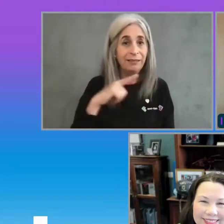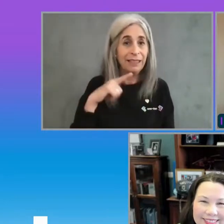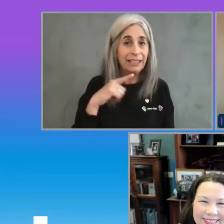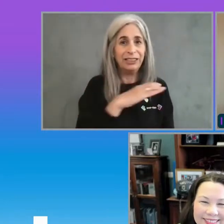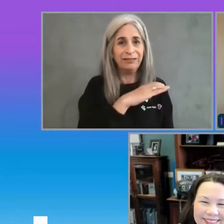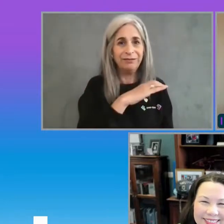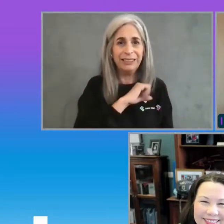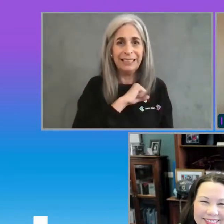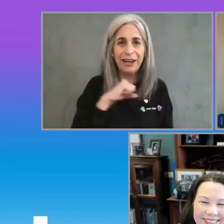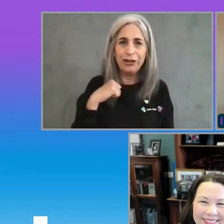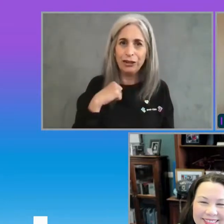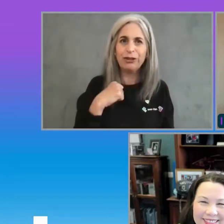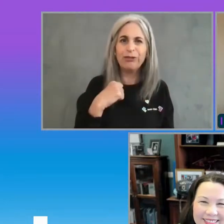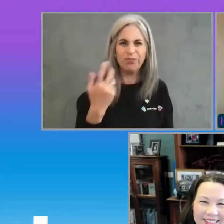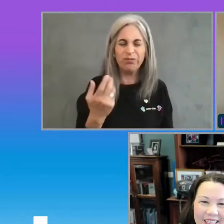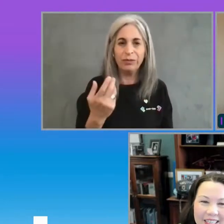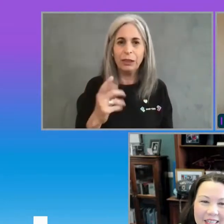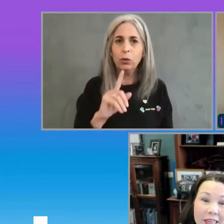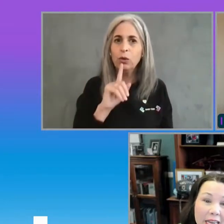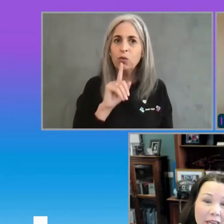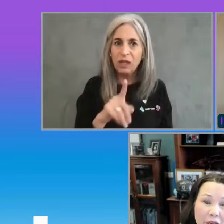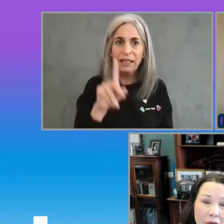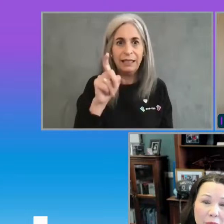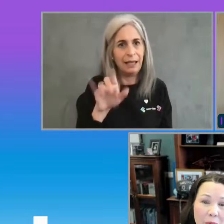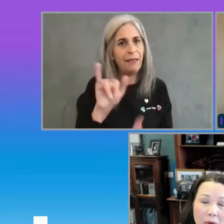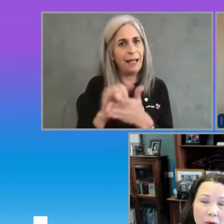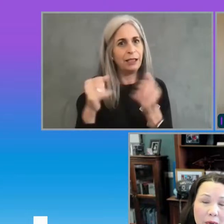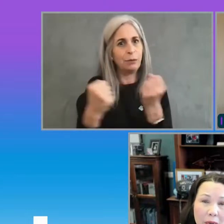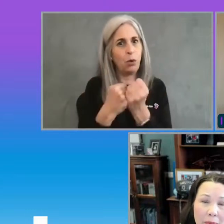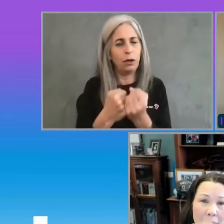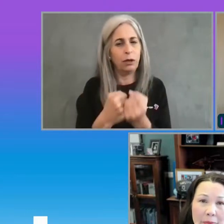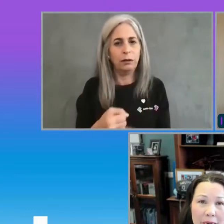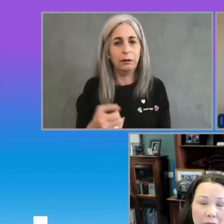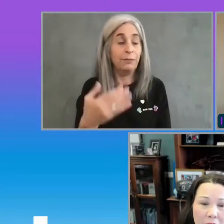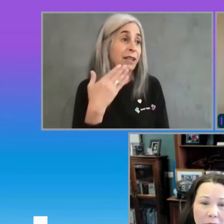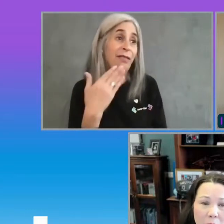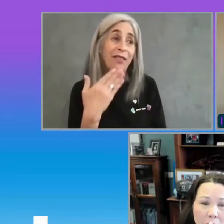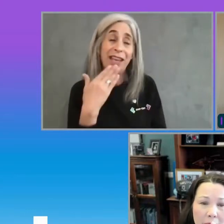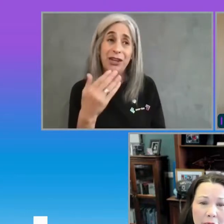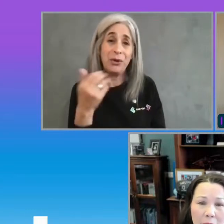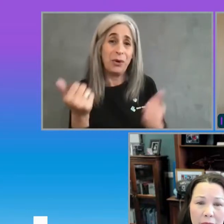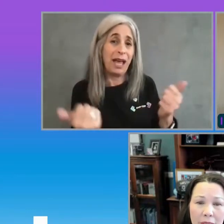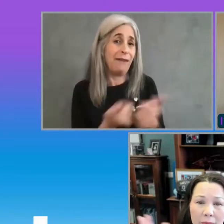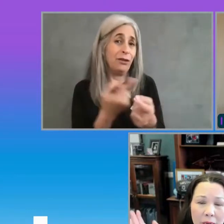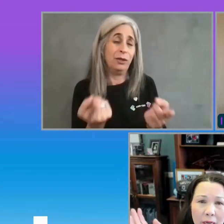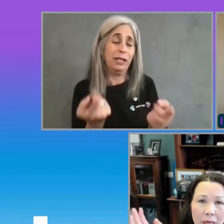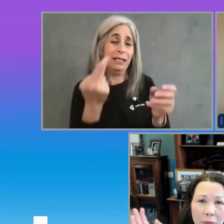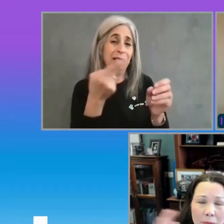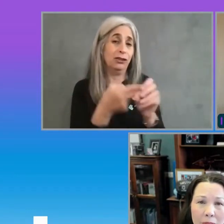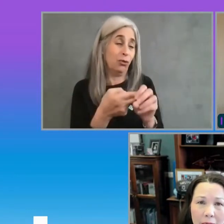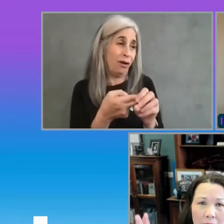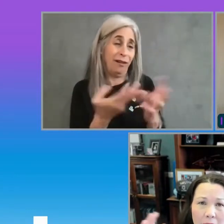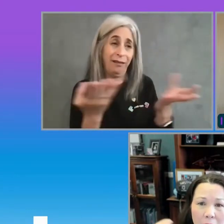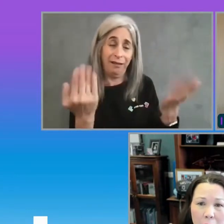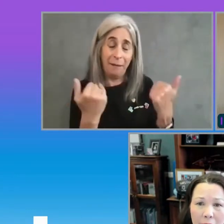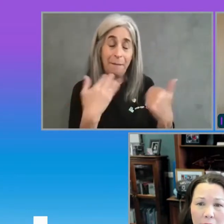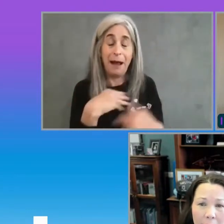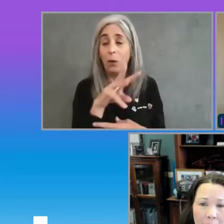that's something we really need. Thank you. Well, everybody